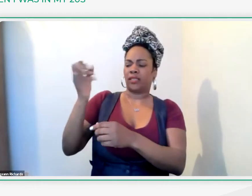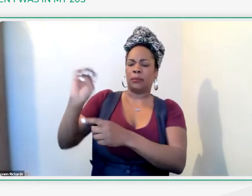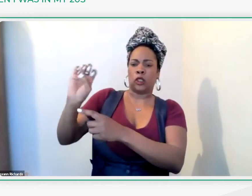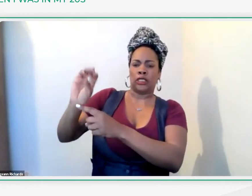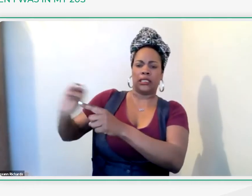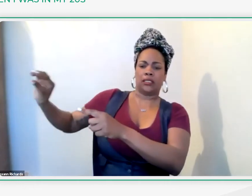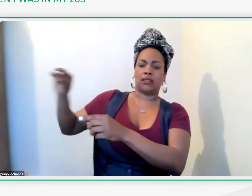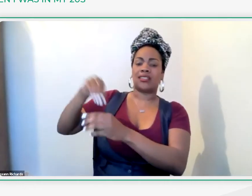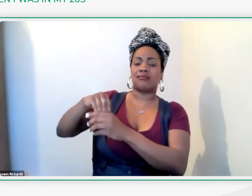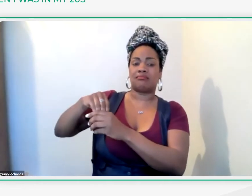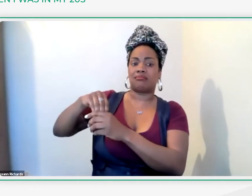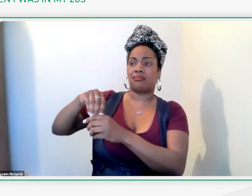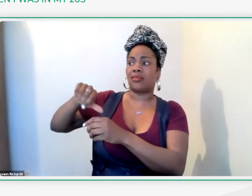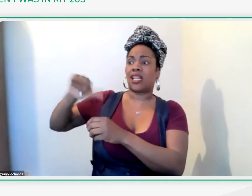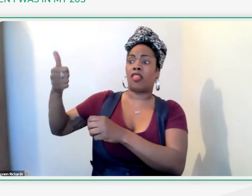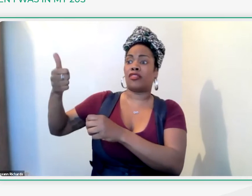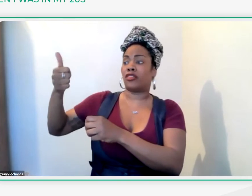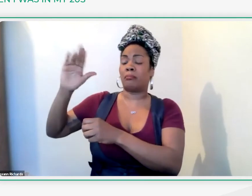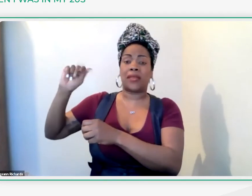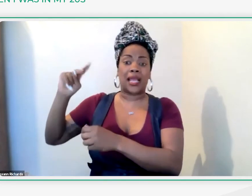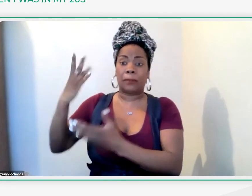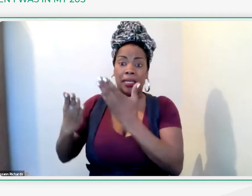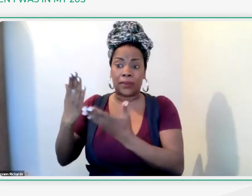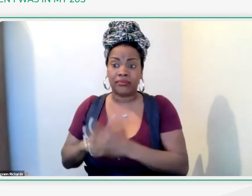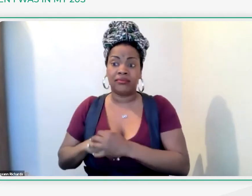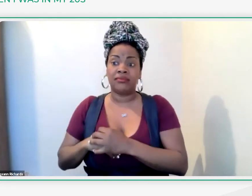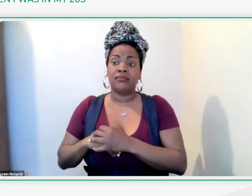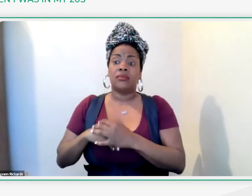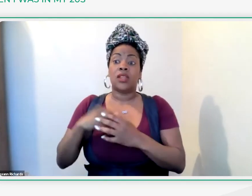to take care of that.